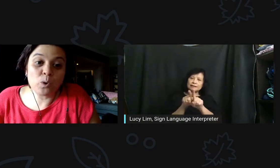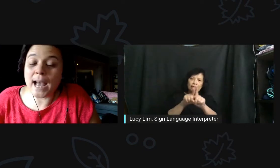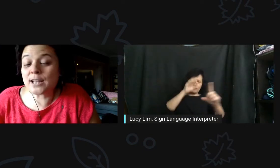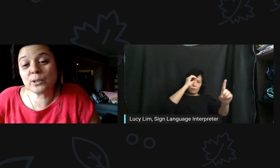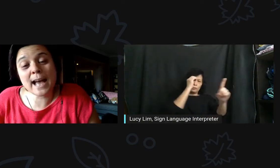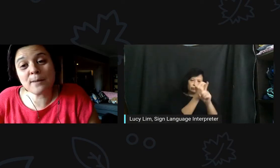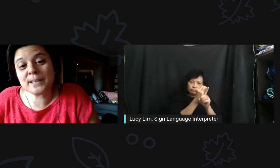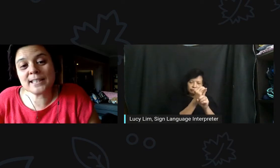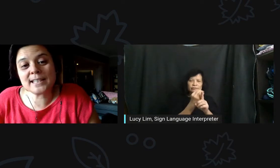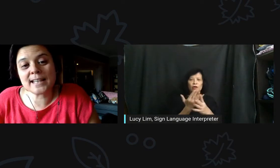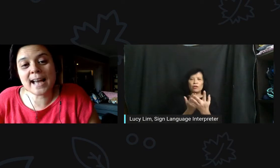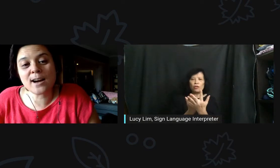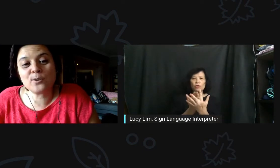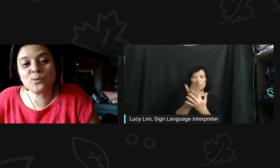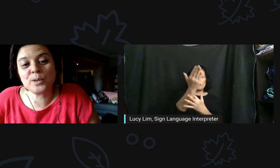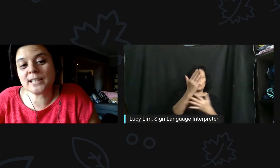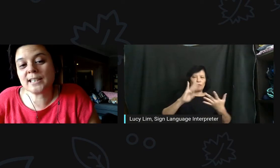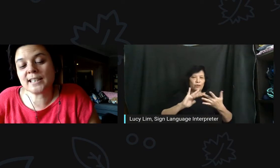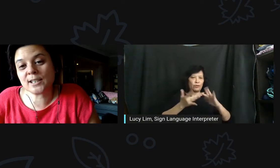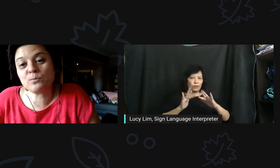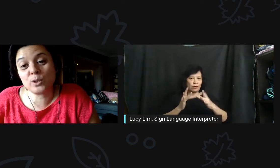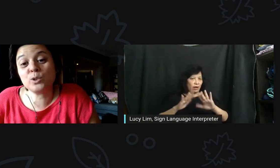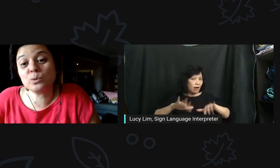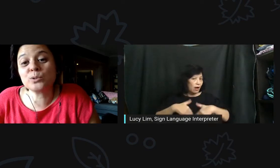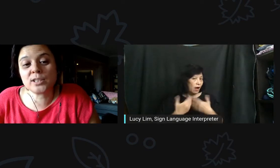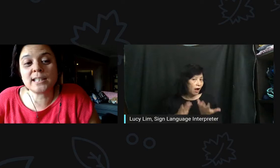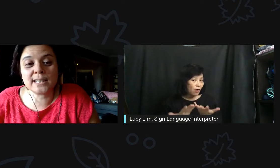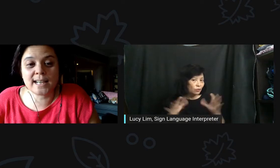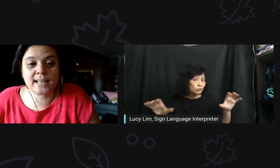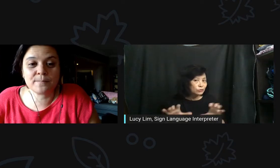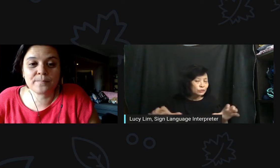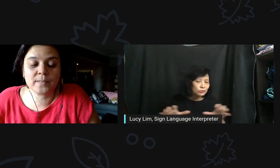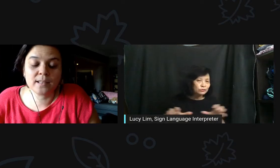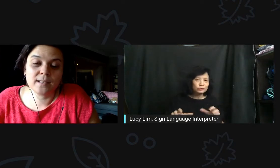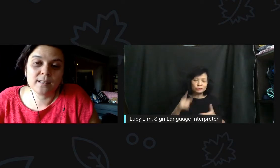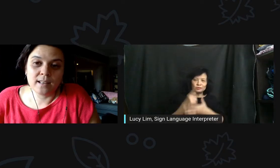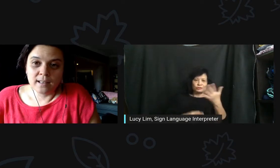And what happen and how we did it is what will you see today.